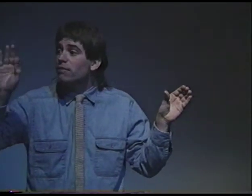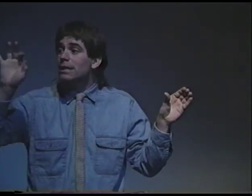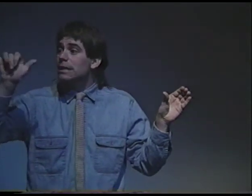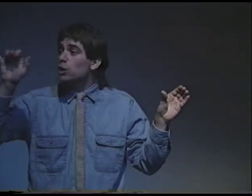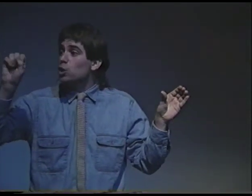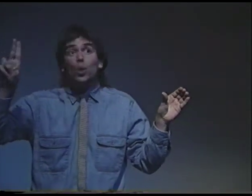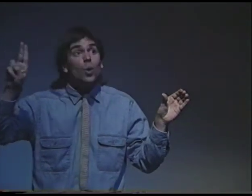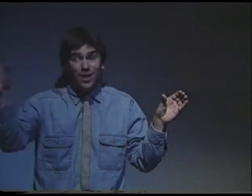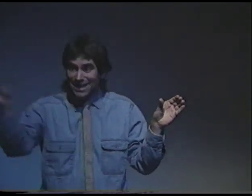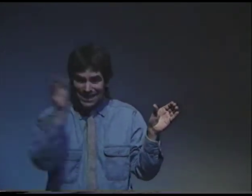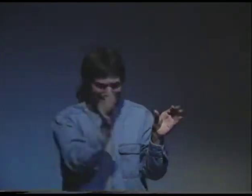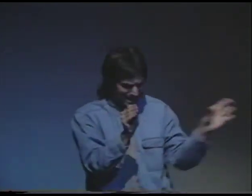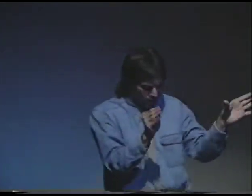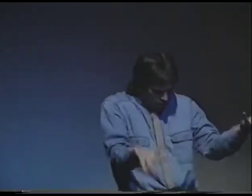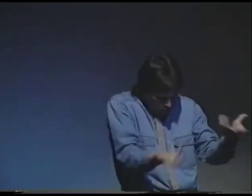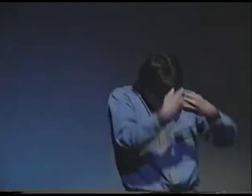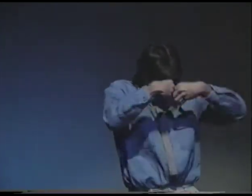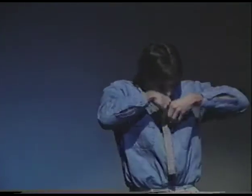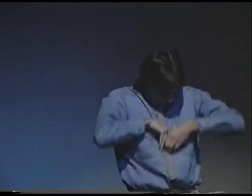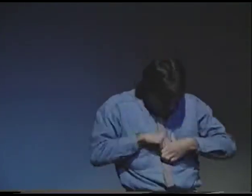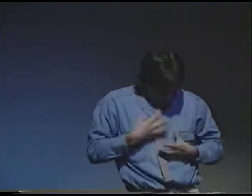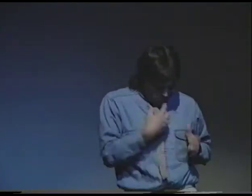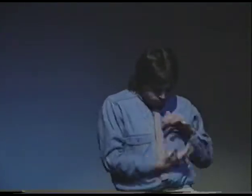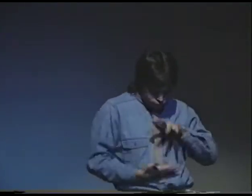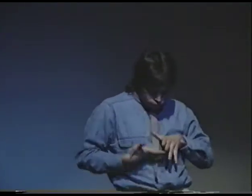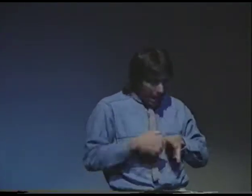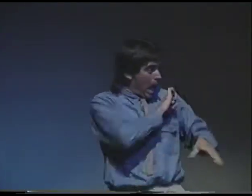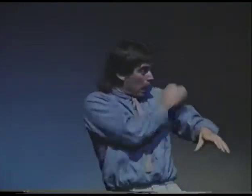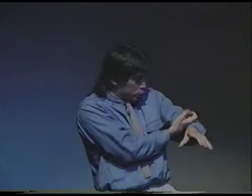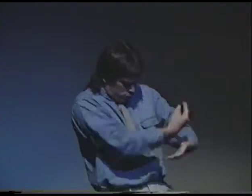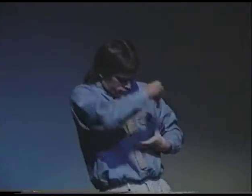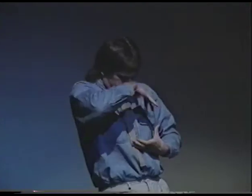the myth of you, and they all come together inside,